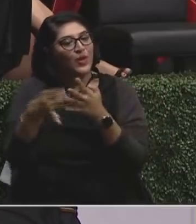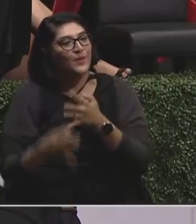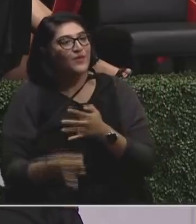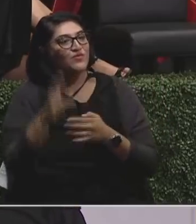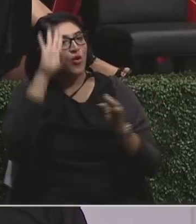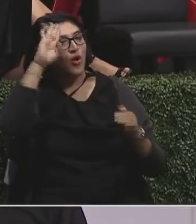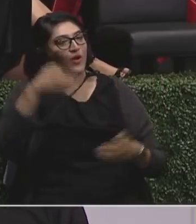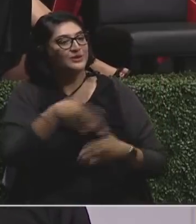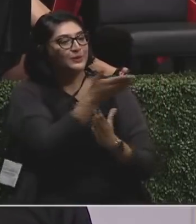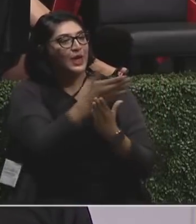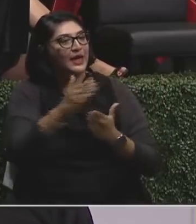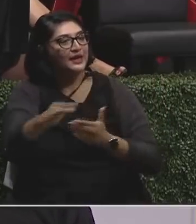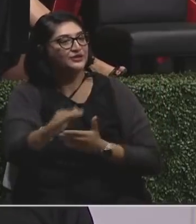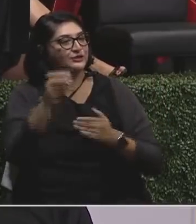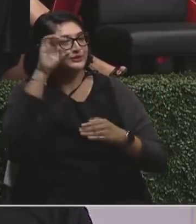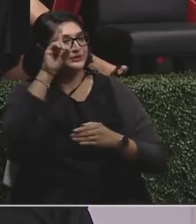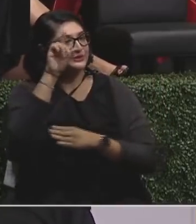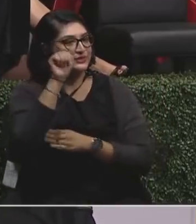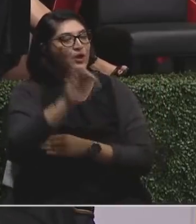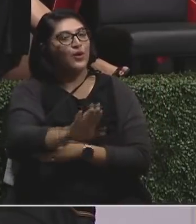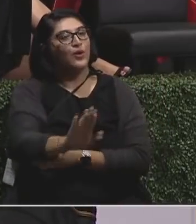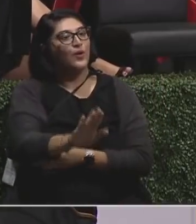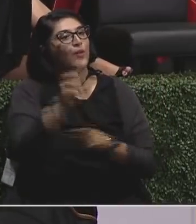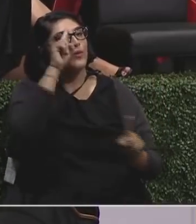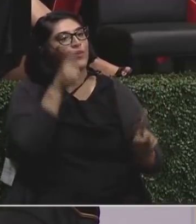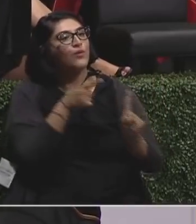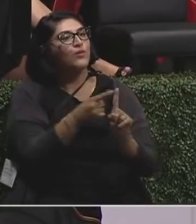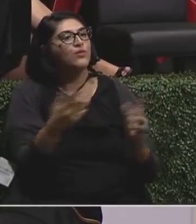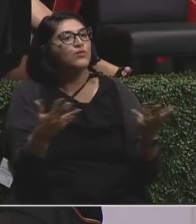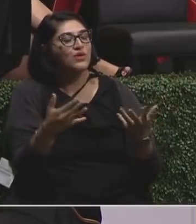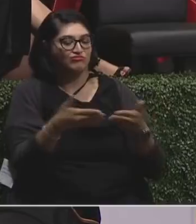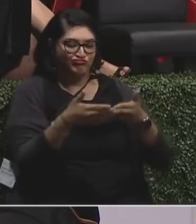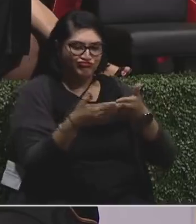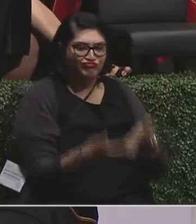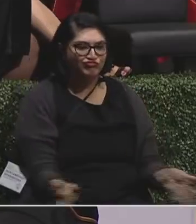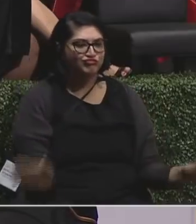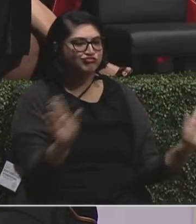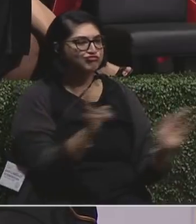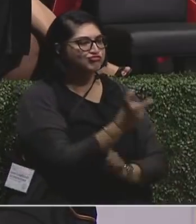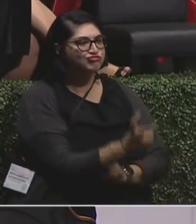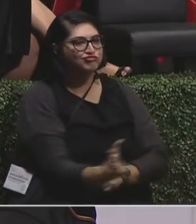THAT MUST BE BACK THERE, RIGHT? TODAY GWENDOLYN GRADUATES WITH A MASTER OF ARTS IN SPECIAL EDUCATION WITH AN OPTION IN AUTISM SPECTRUM DISORDERS.